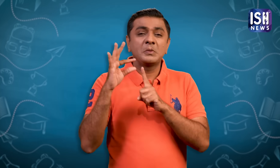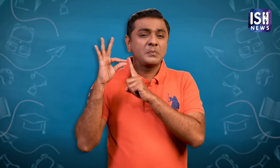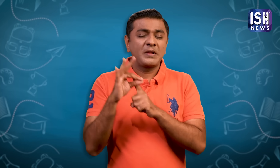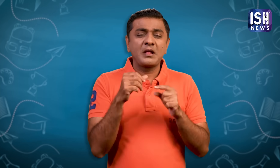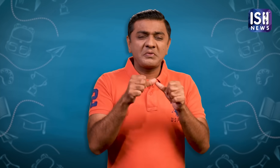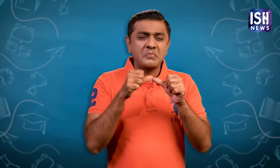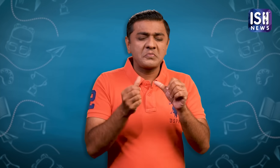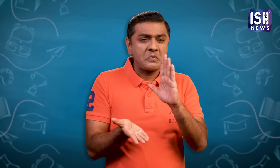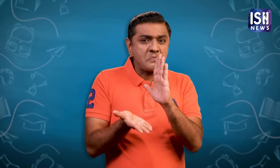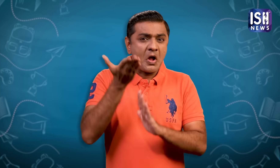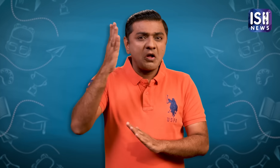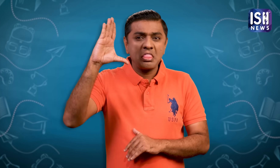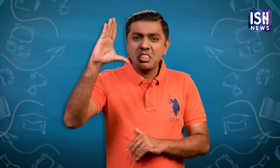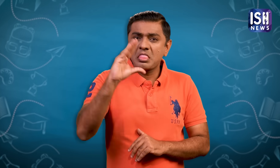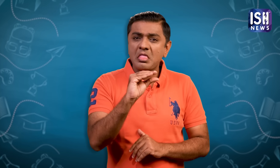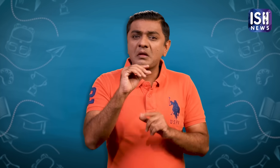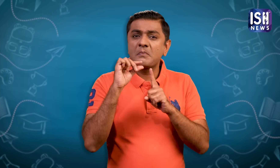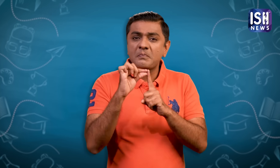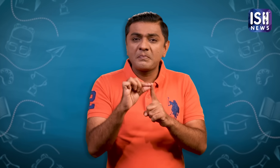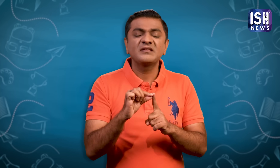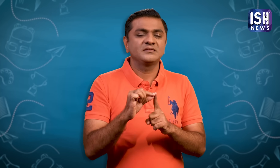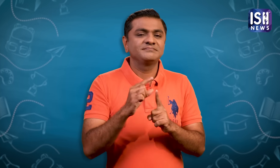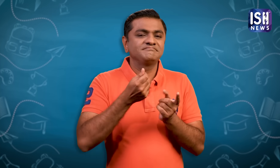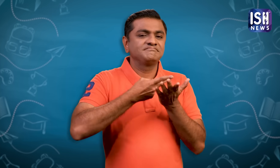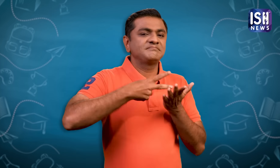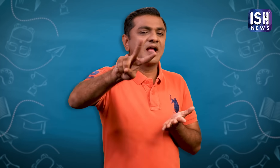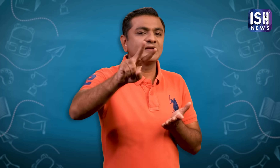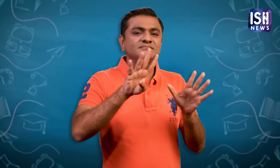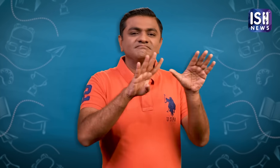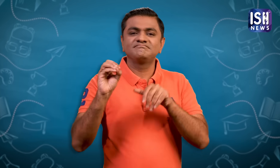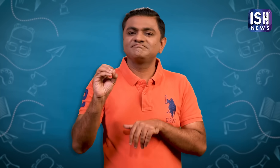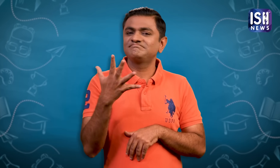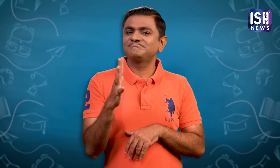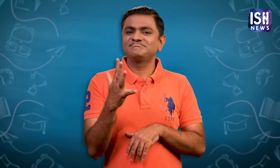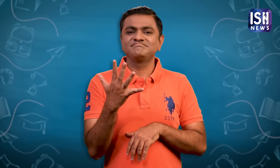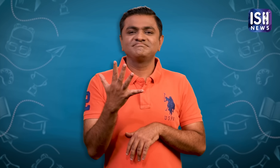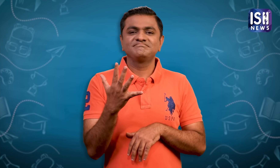If your attendance is low, you will not get the refund of Rs. 900.